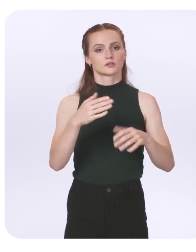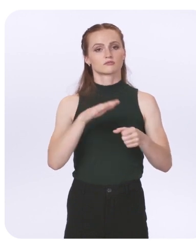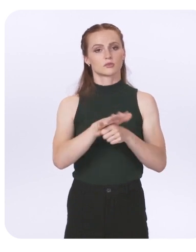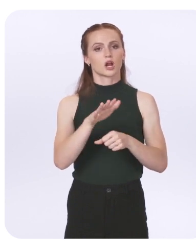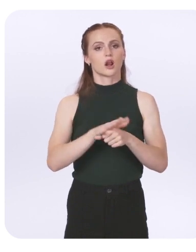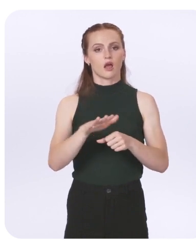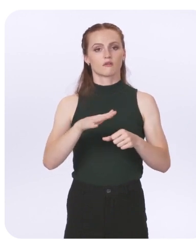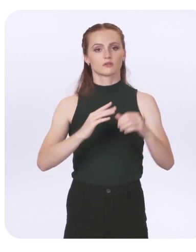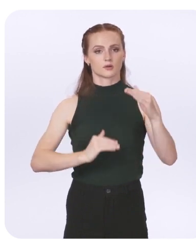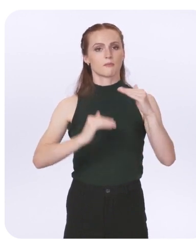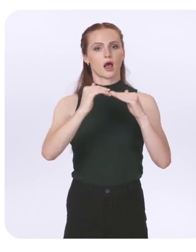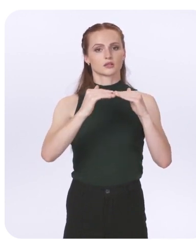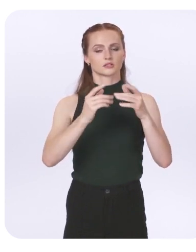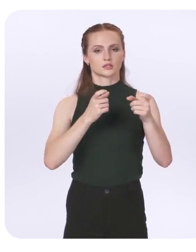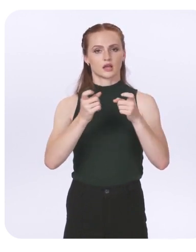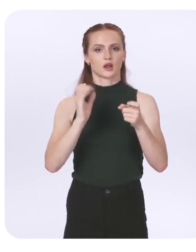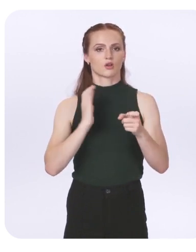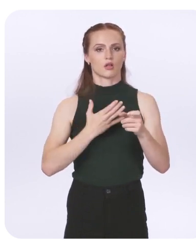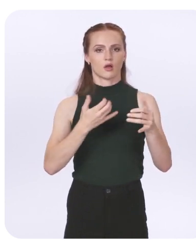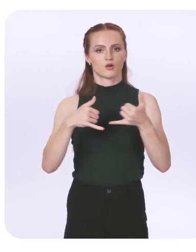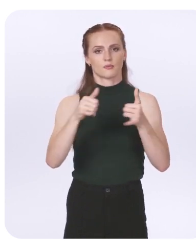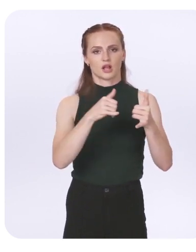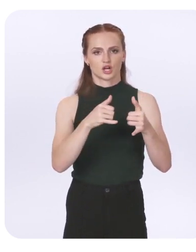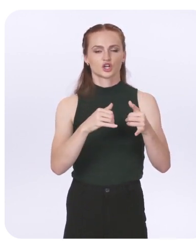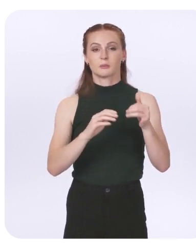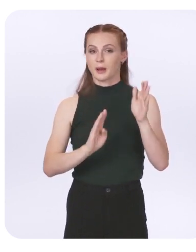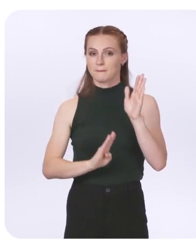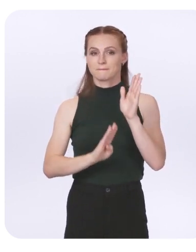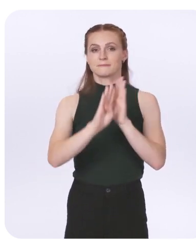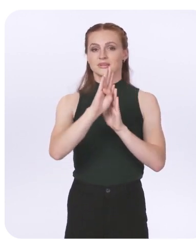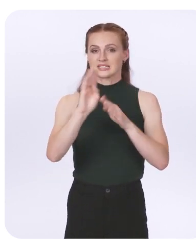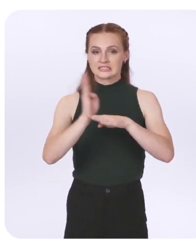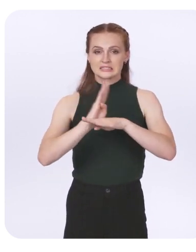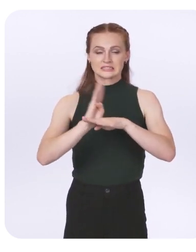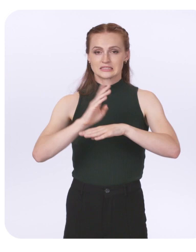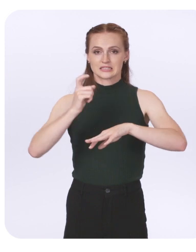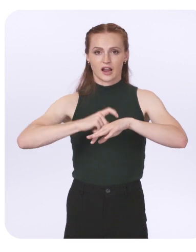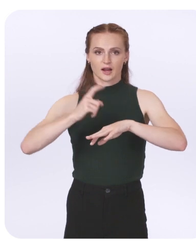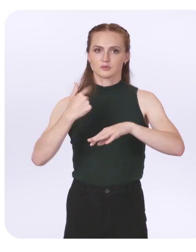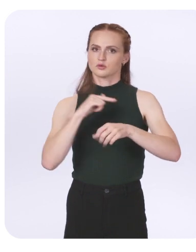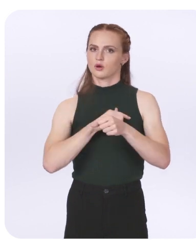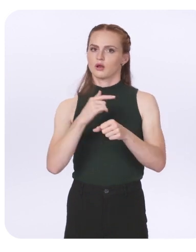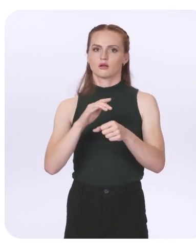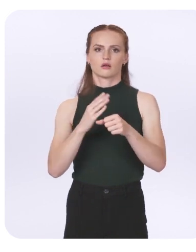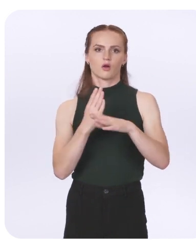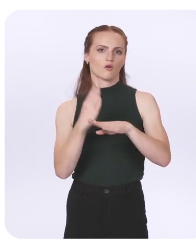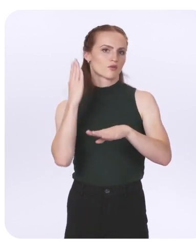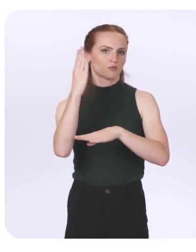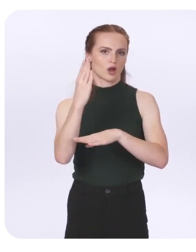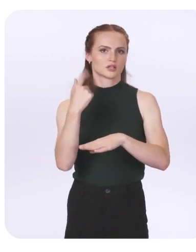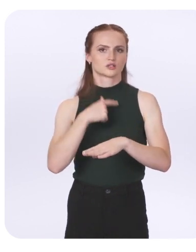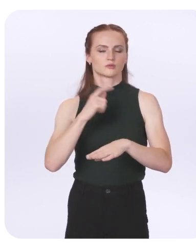but at peak moments we may overrun our capacity then we have to spin extra servers in the clouds.